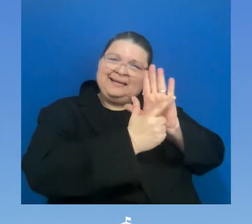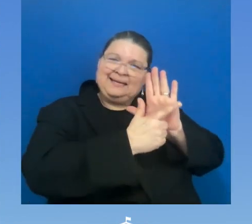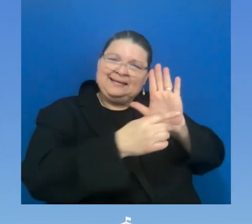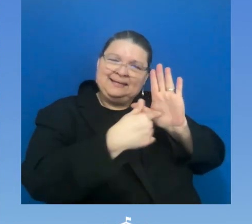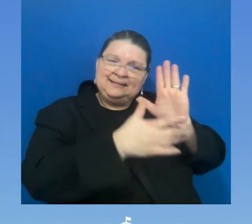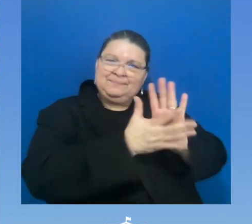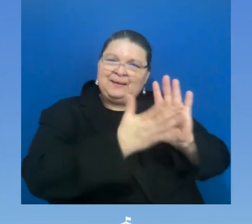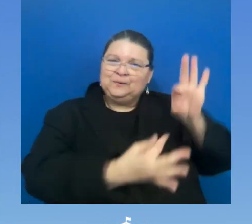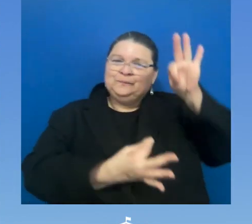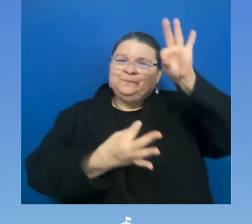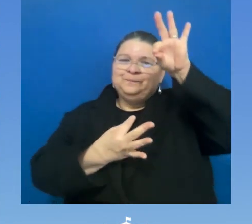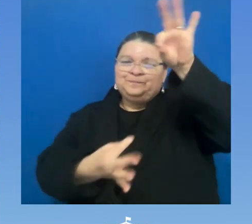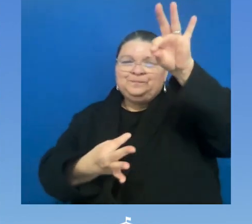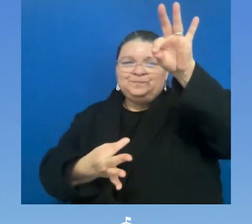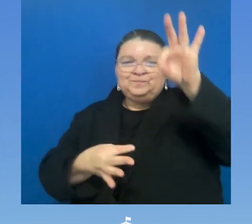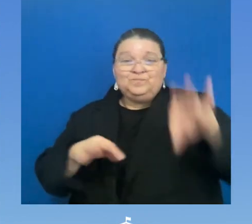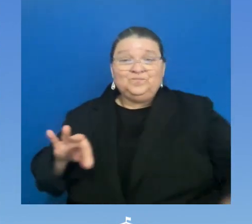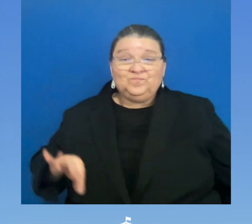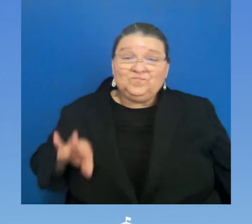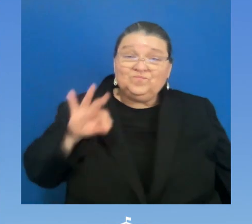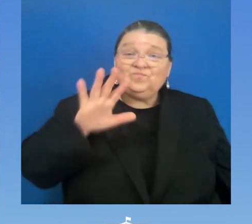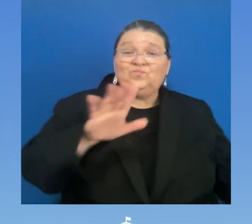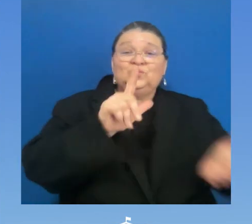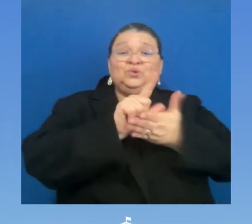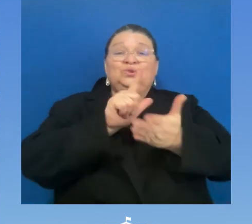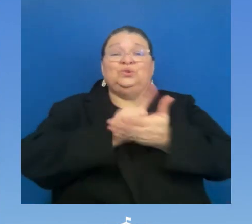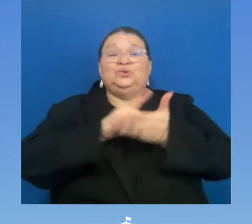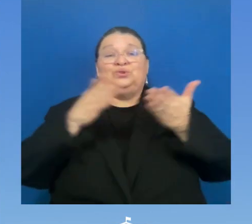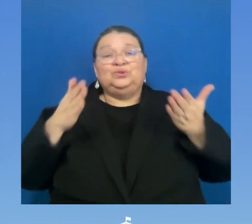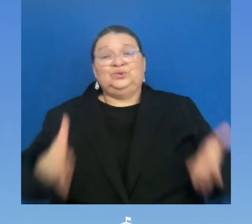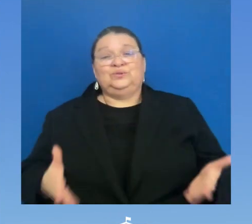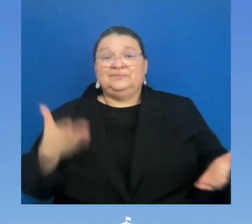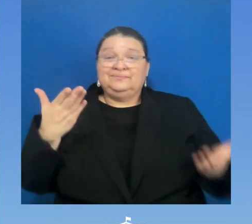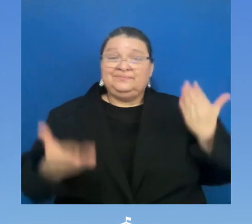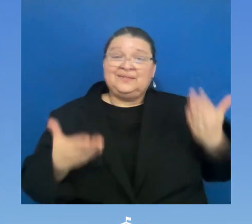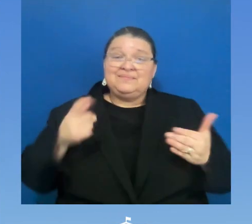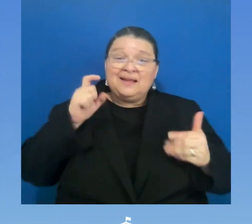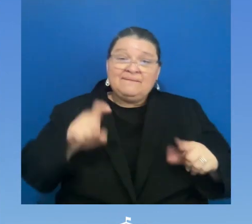and having maybe a potential trial or whatever it is. All that extra effort, I think,